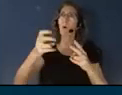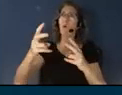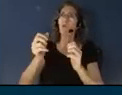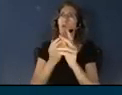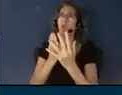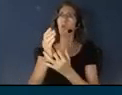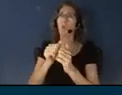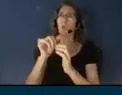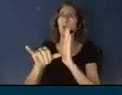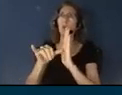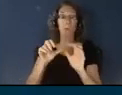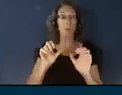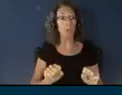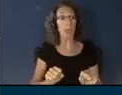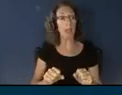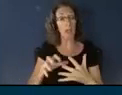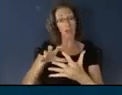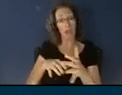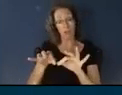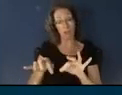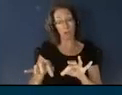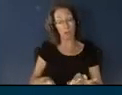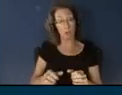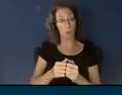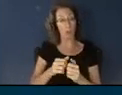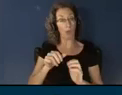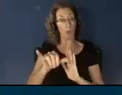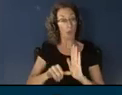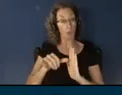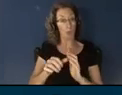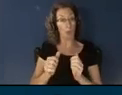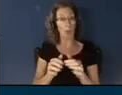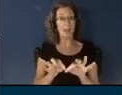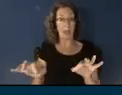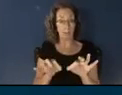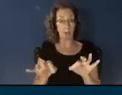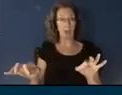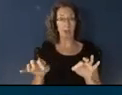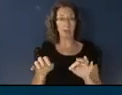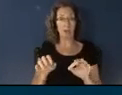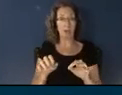that upload the transcription and you can use that for captioning the video it'll all be time. The